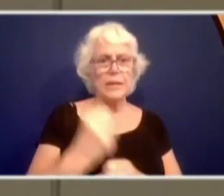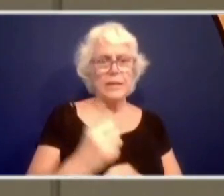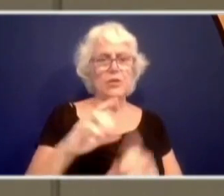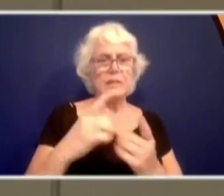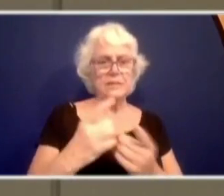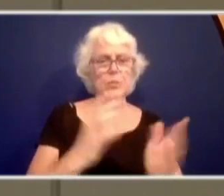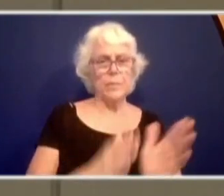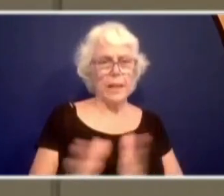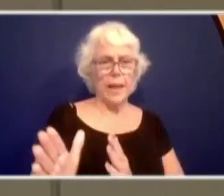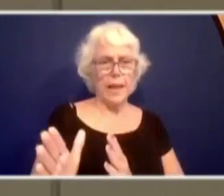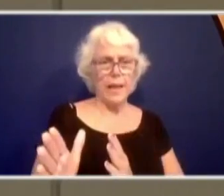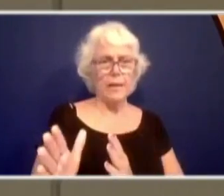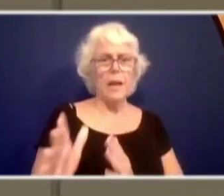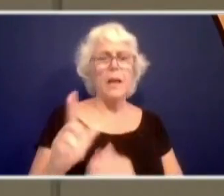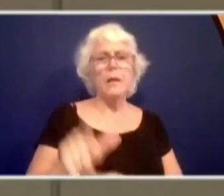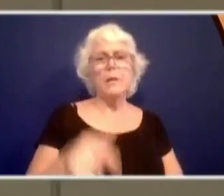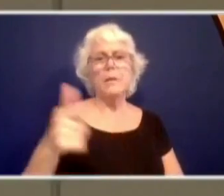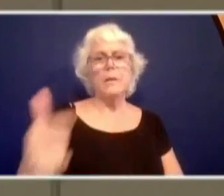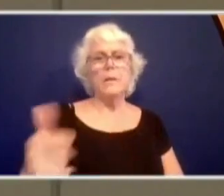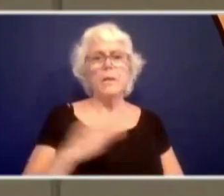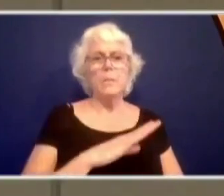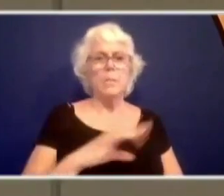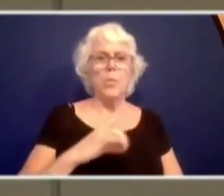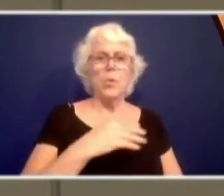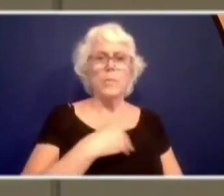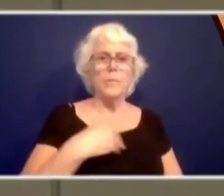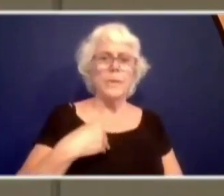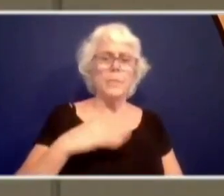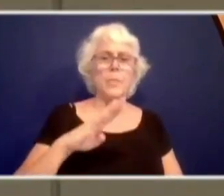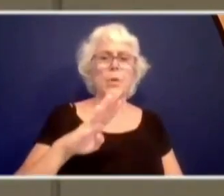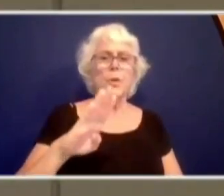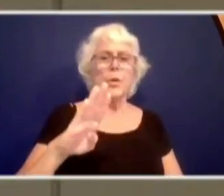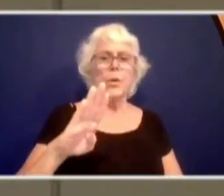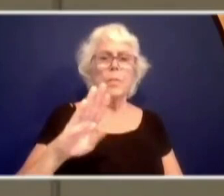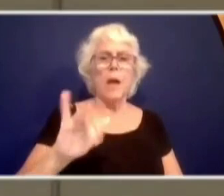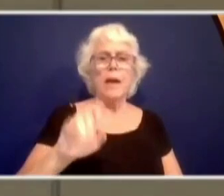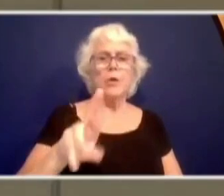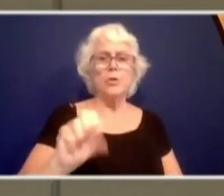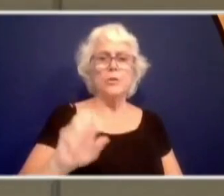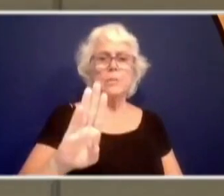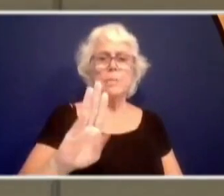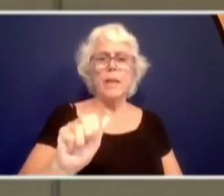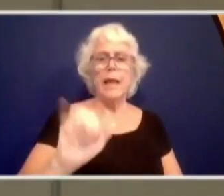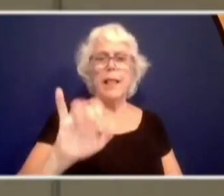I turn to board member Brus Bailey to make this motion. Madam Chair,